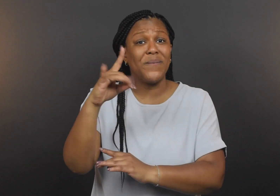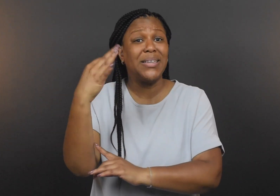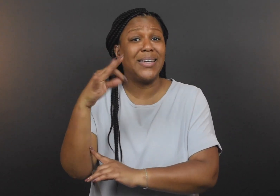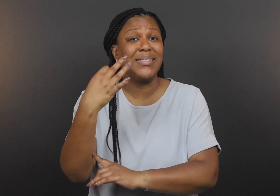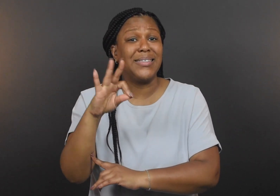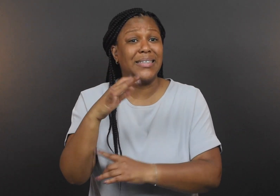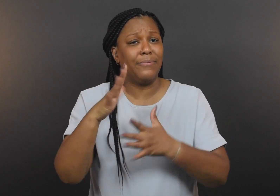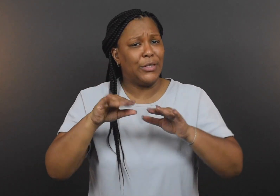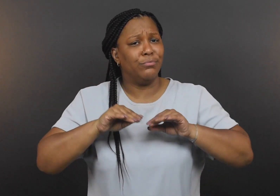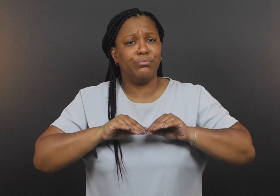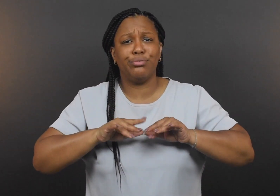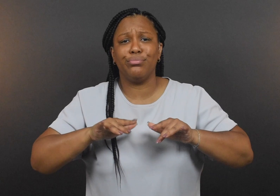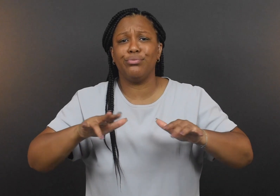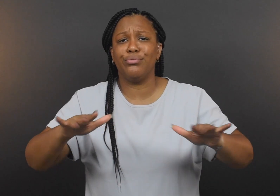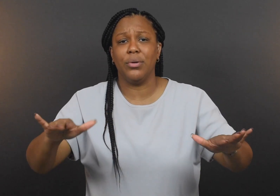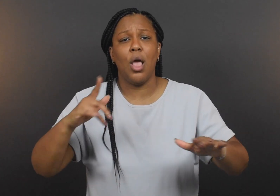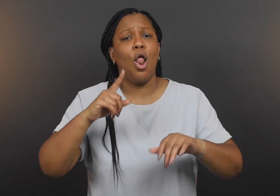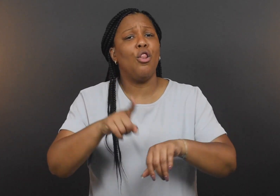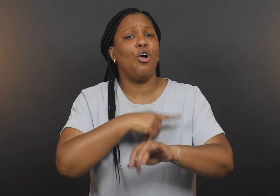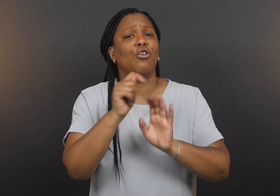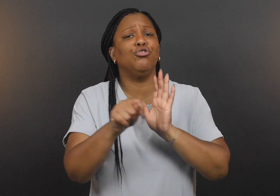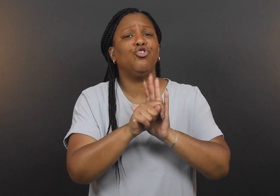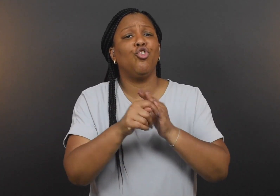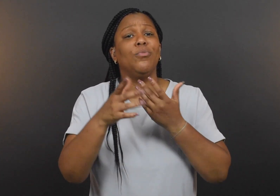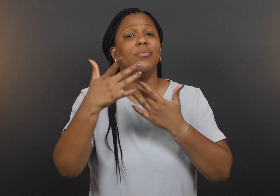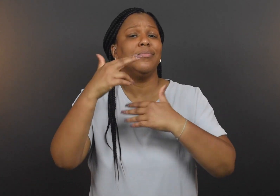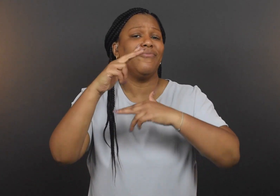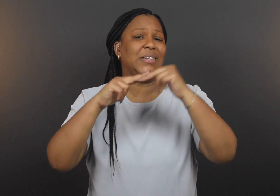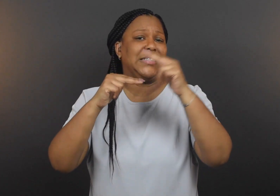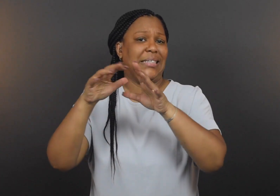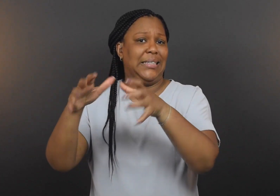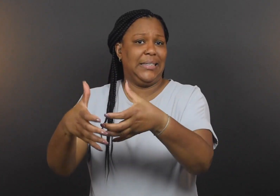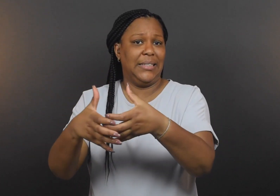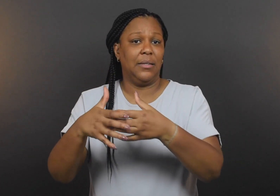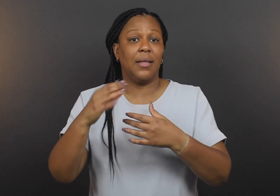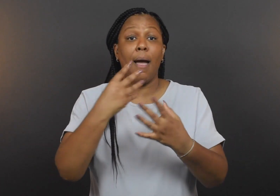Before long, COVID-19 had spread through many long-term care facilities,